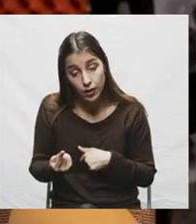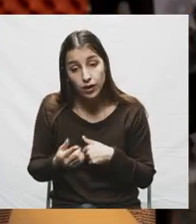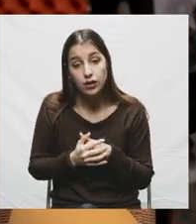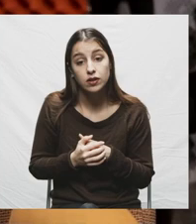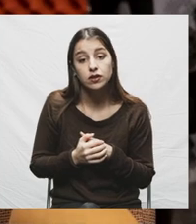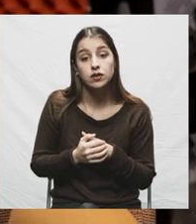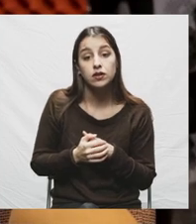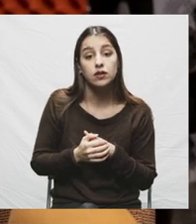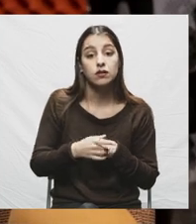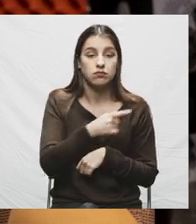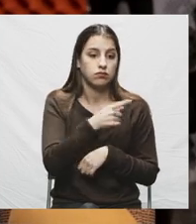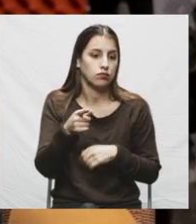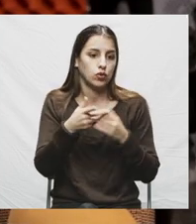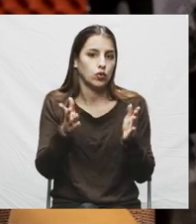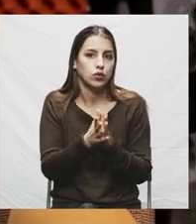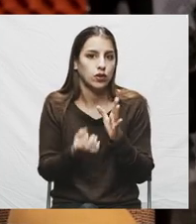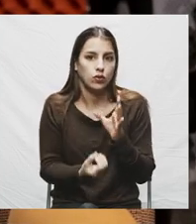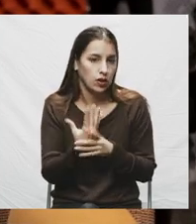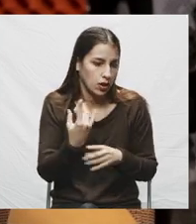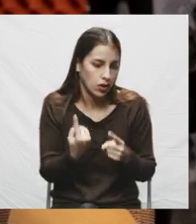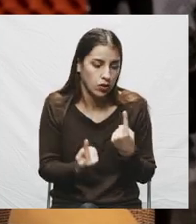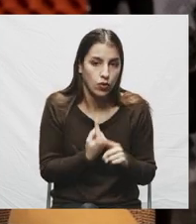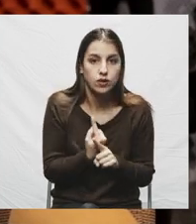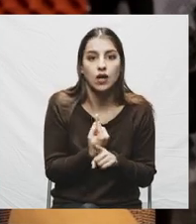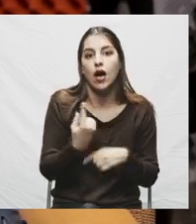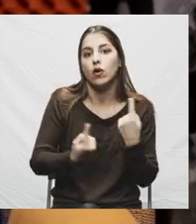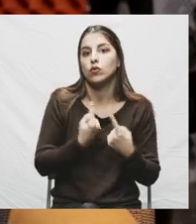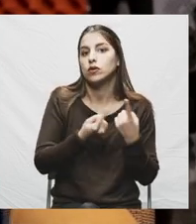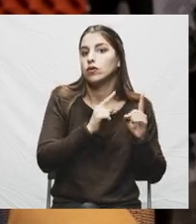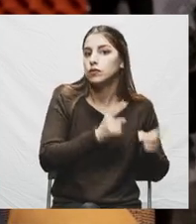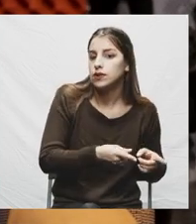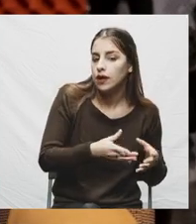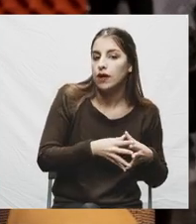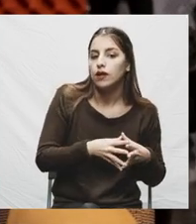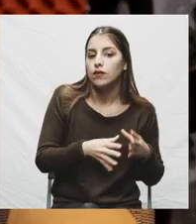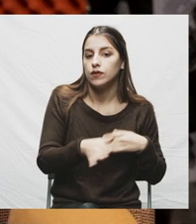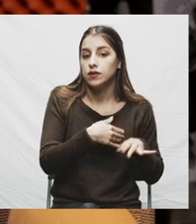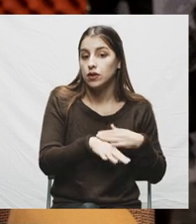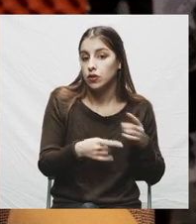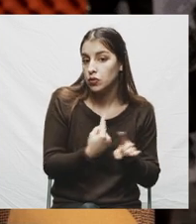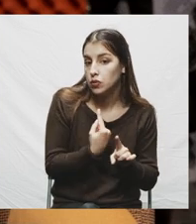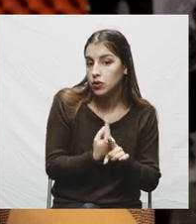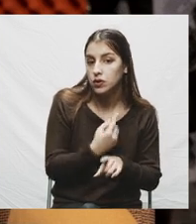And then... they were all creators, some were starting, Tiago Cadete was doing his first things.